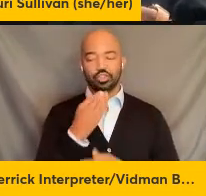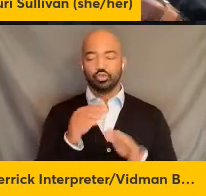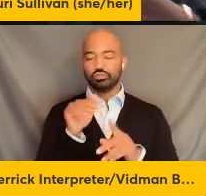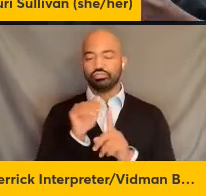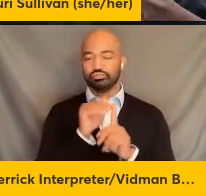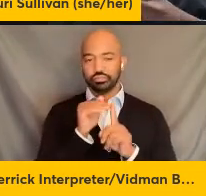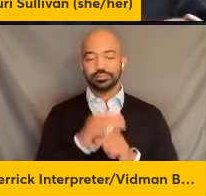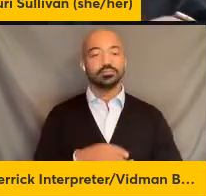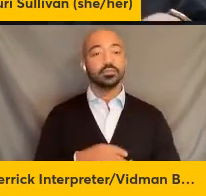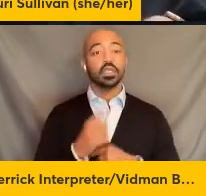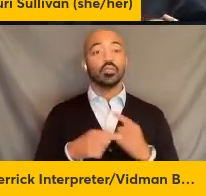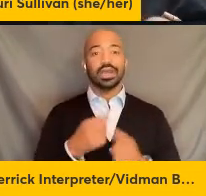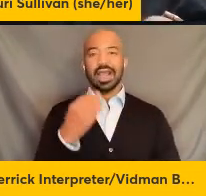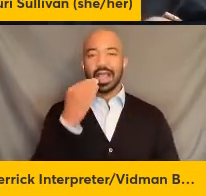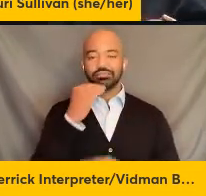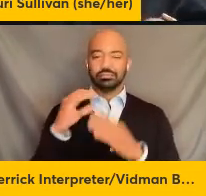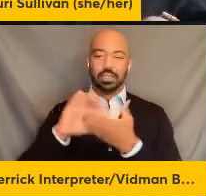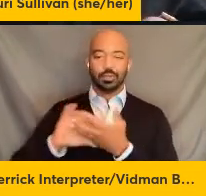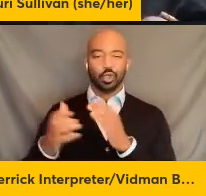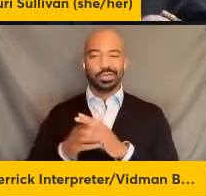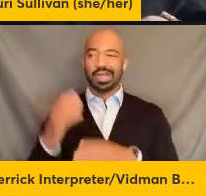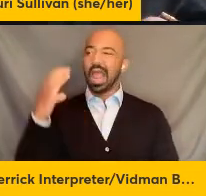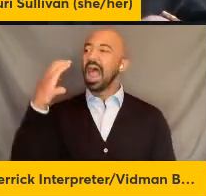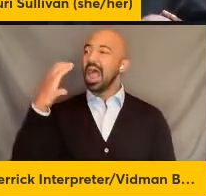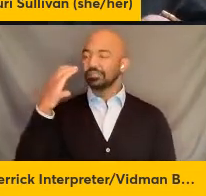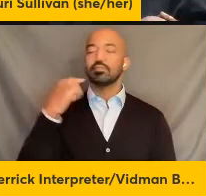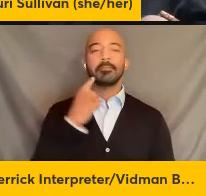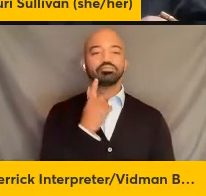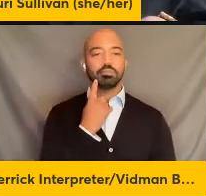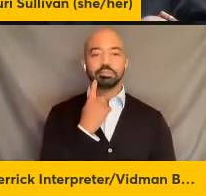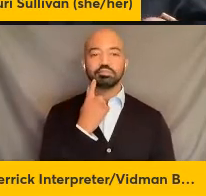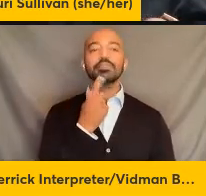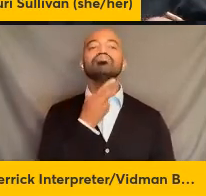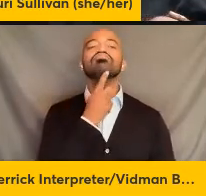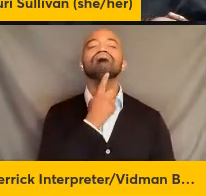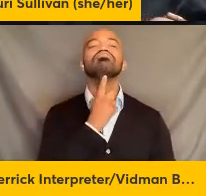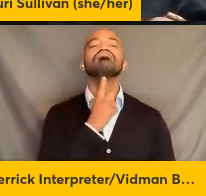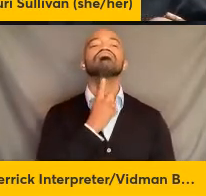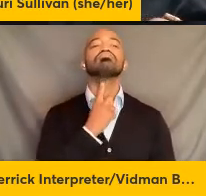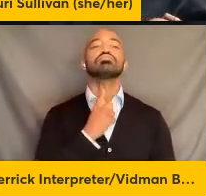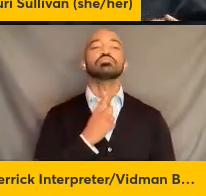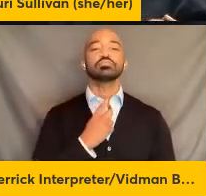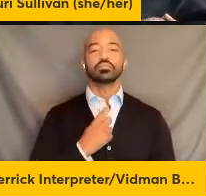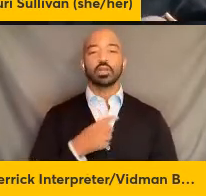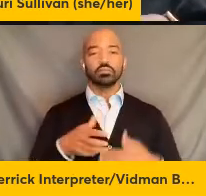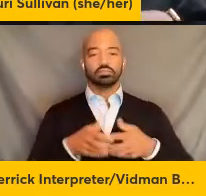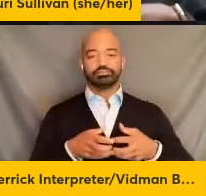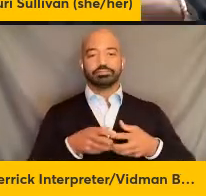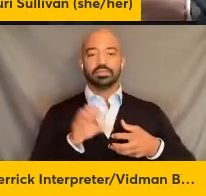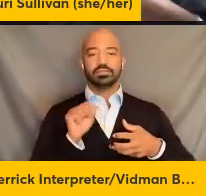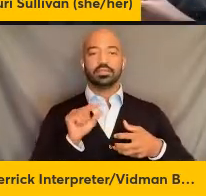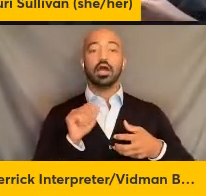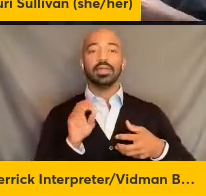we consume a meal Like this hamburger, we chew it in our mouth, we swallow it, it travels down to the stomach, where it lands in